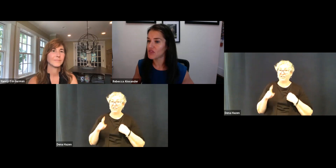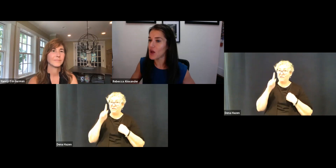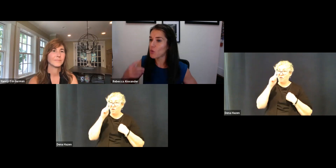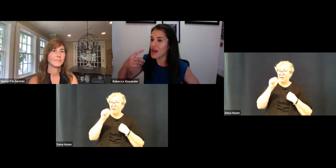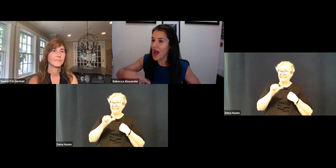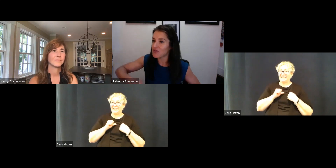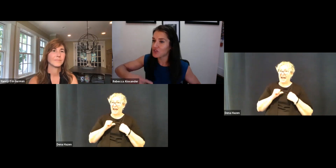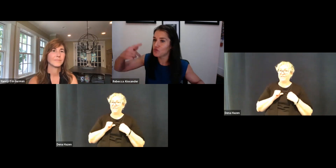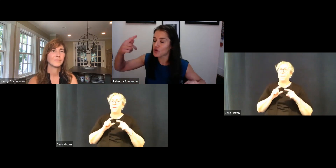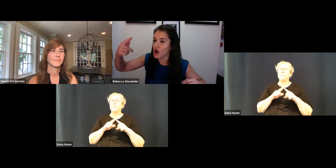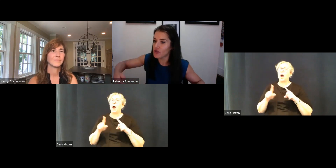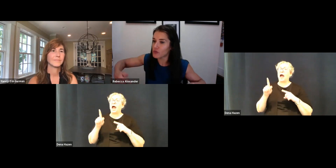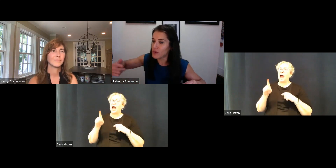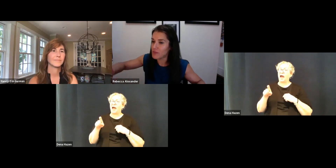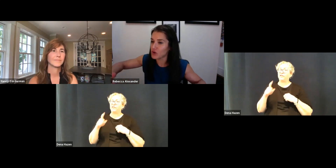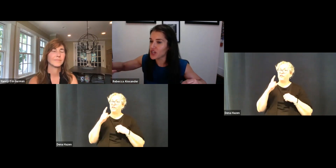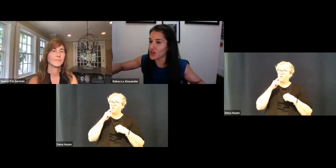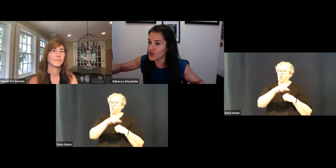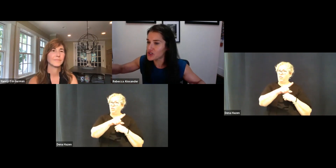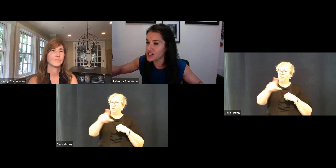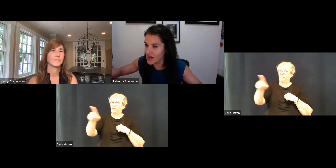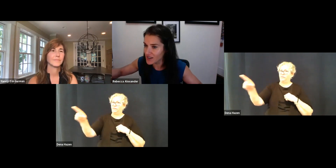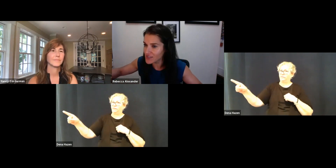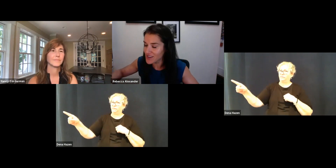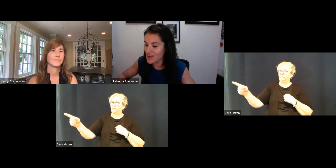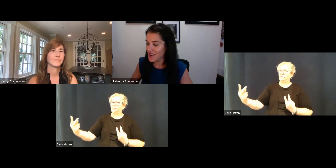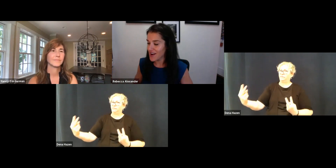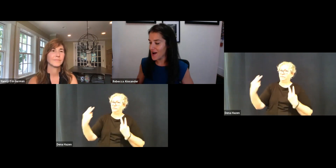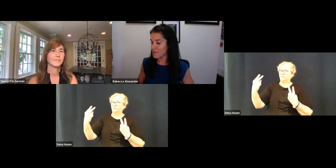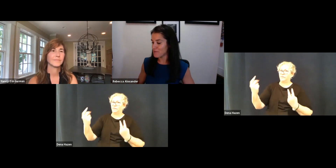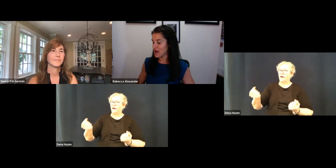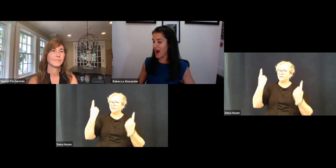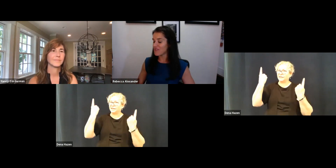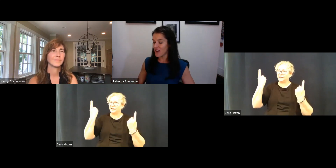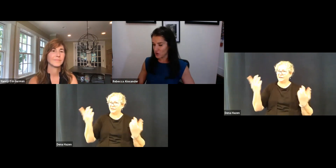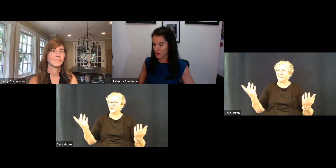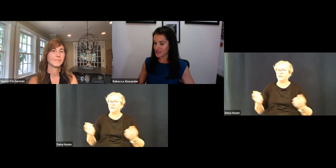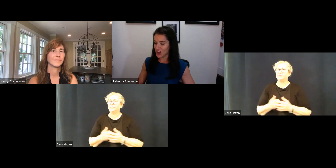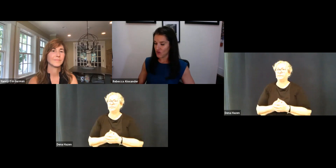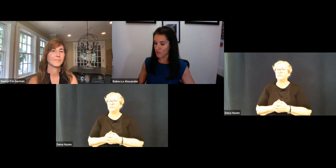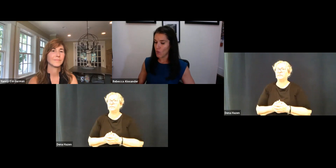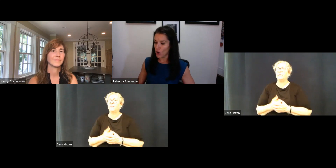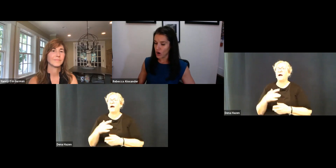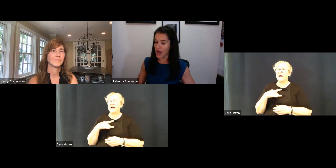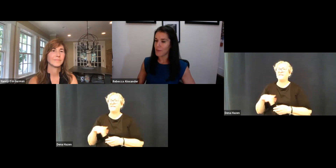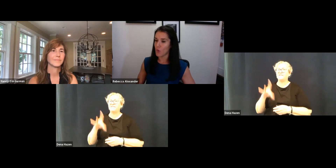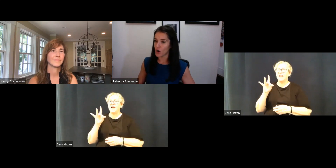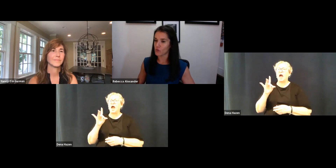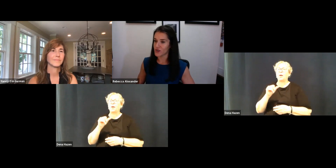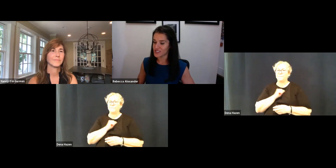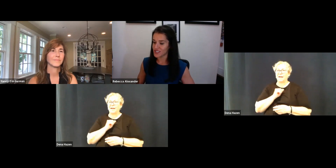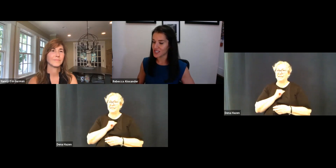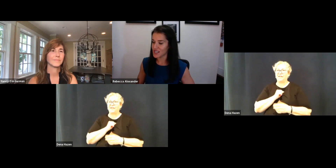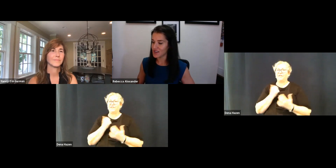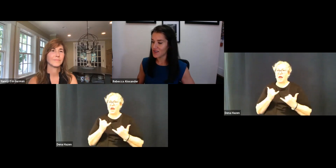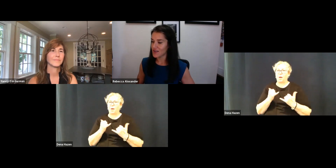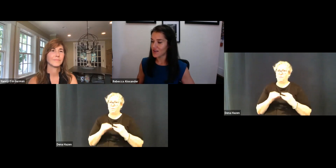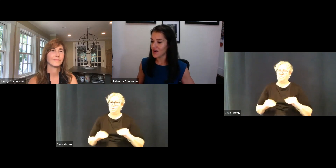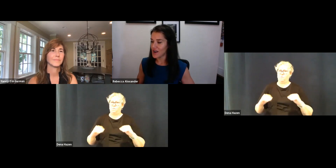but that we have to for other people to understand. But I've found myself more and more recently